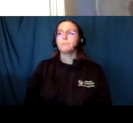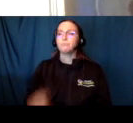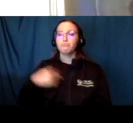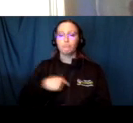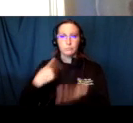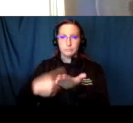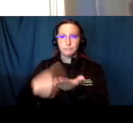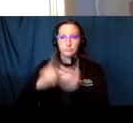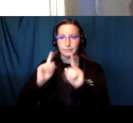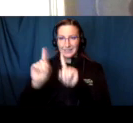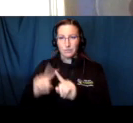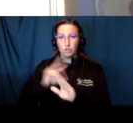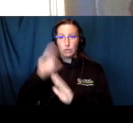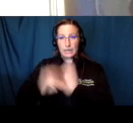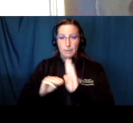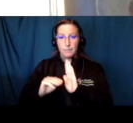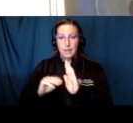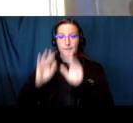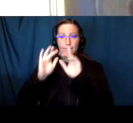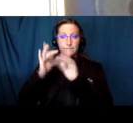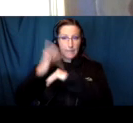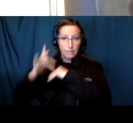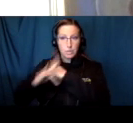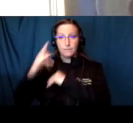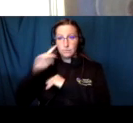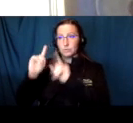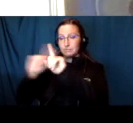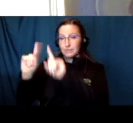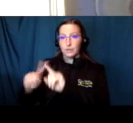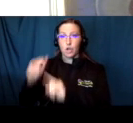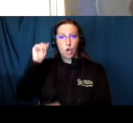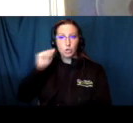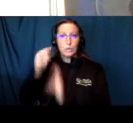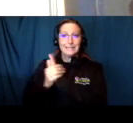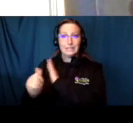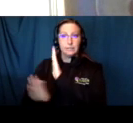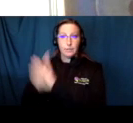are available for auditory skill development to use as a guide.